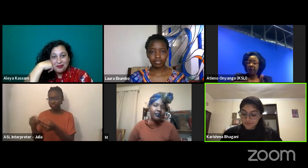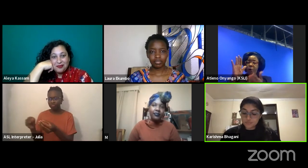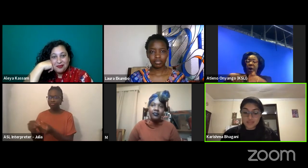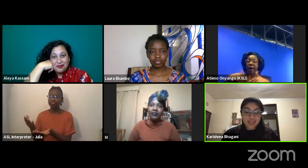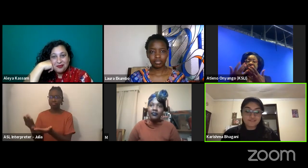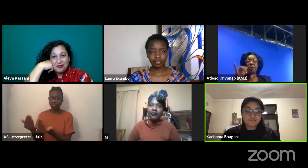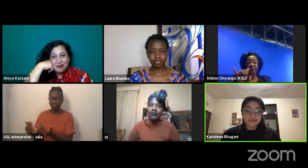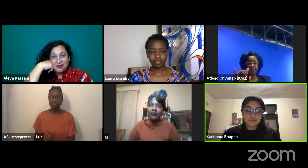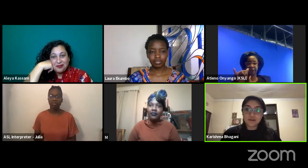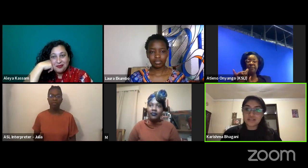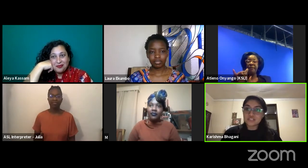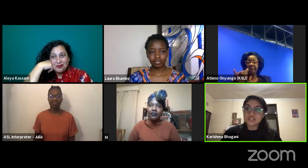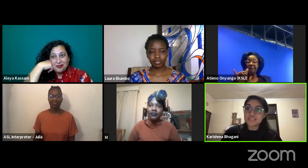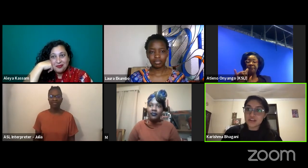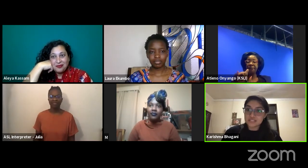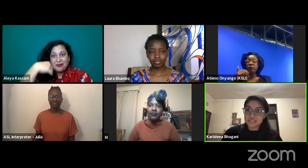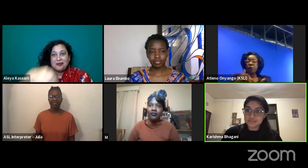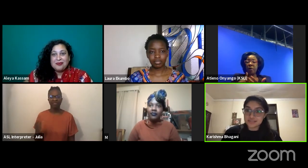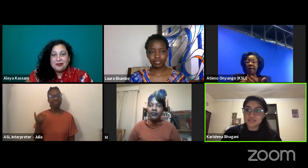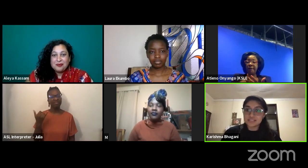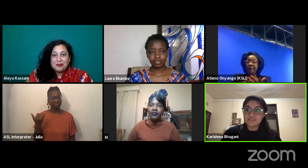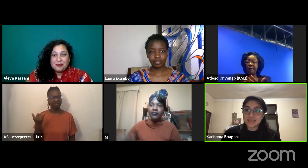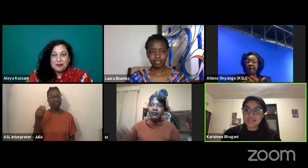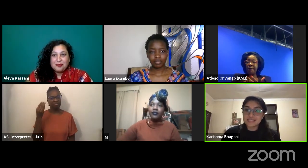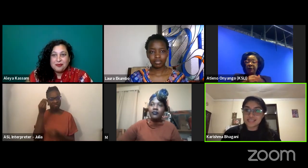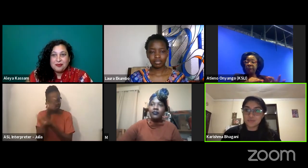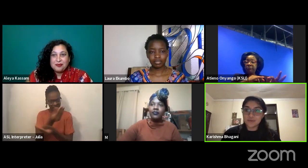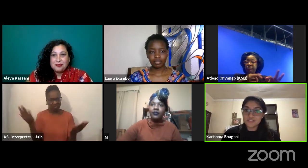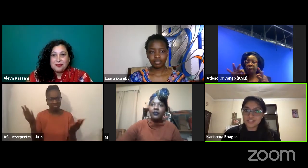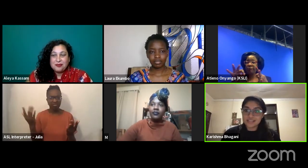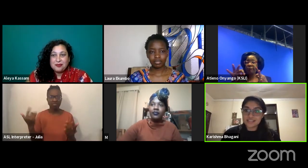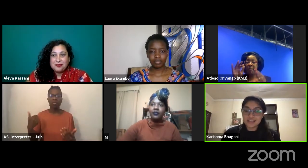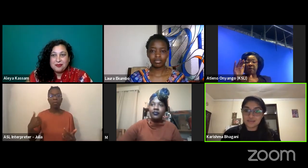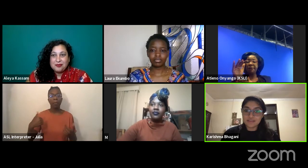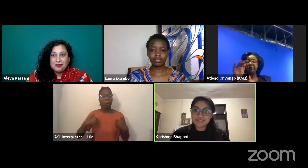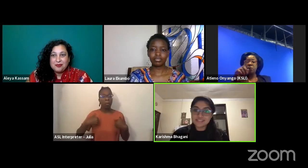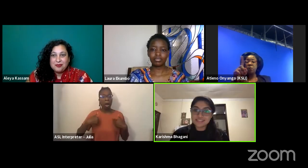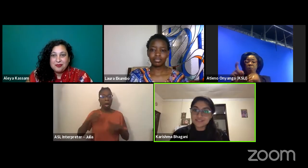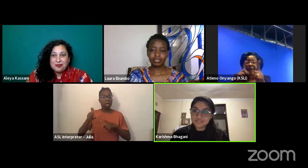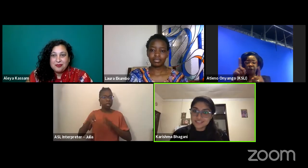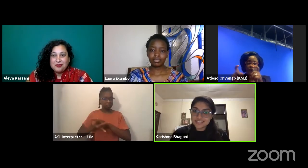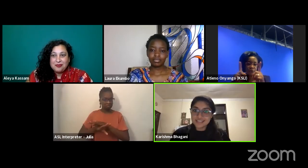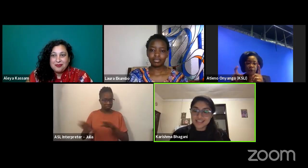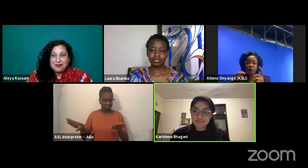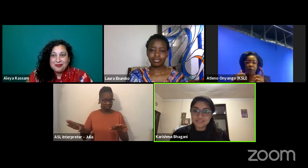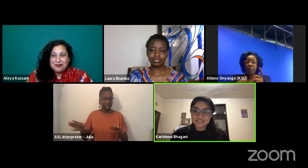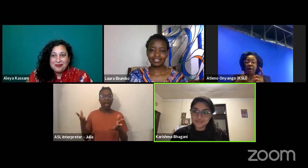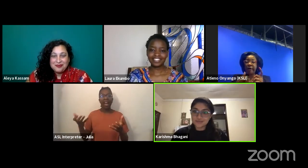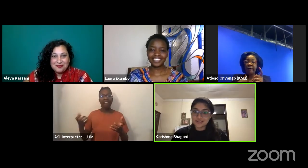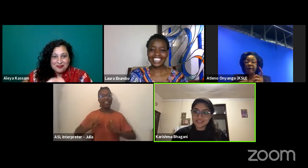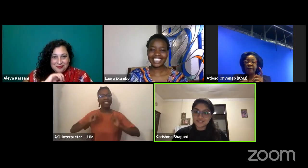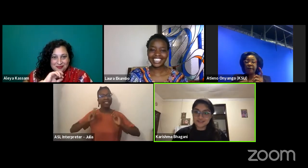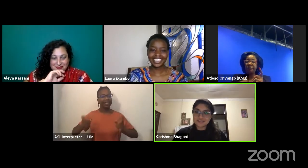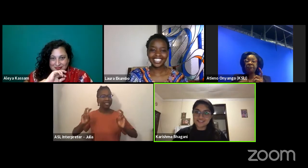Folks we have, we're gonna shift gears a little bit. So let me ask some questions, we have a little gift that the LAM Sisterhood would like to share with us.